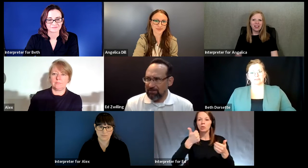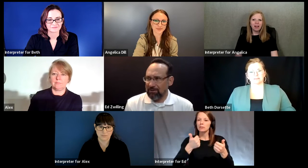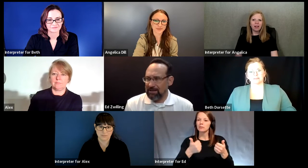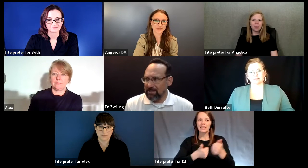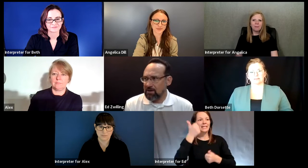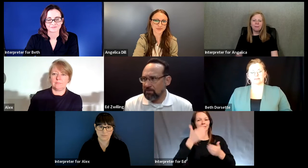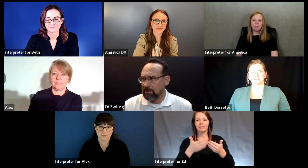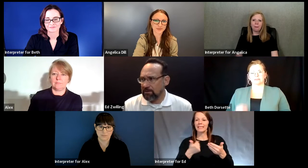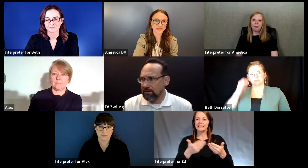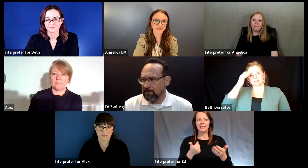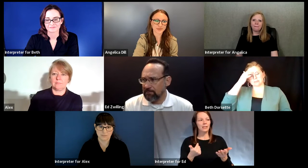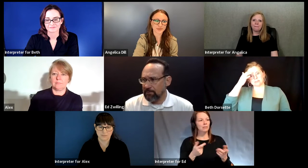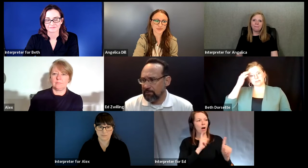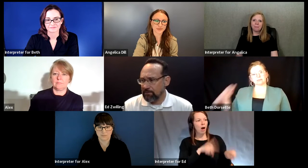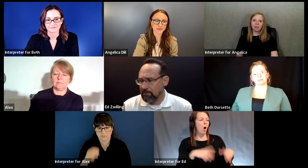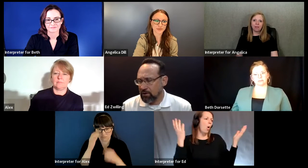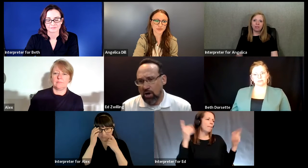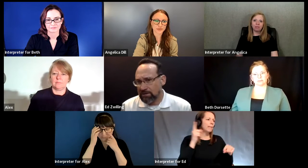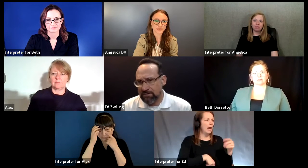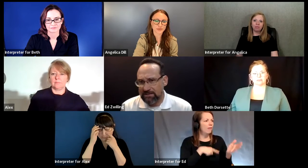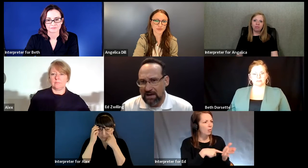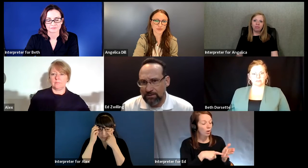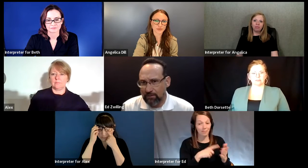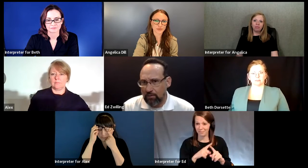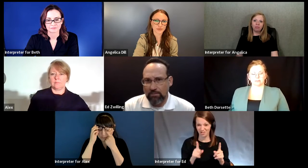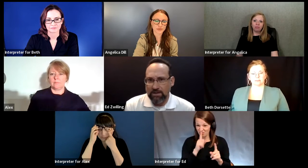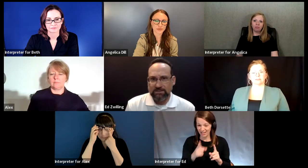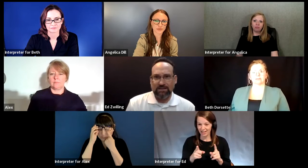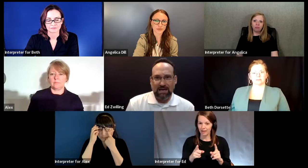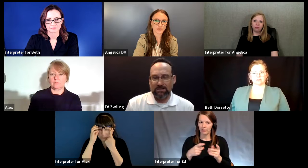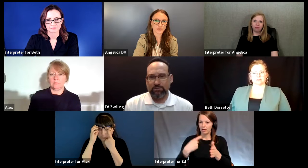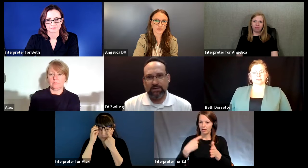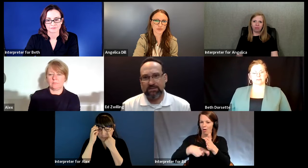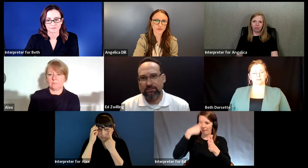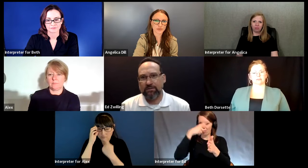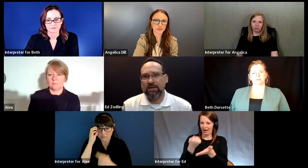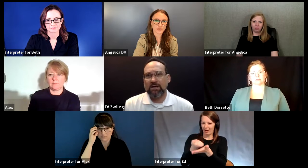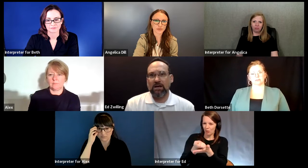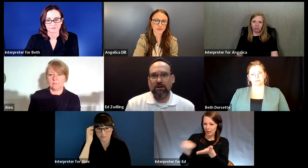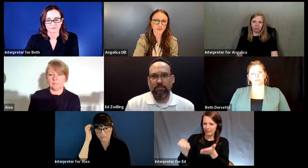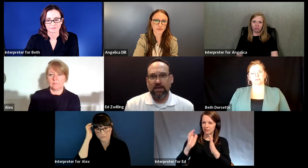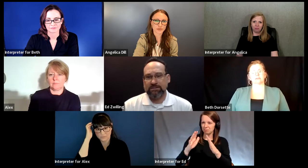But generally the cost of adaptive equipment isn't that expensive.